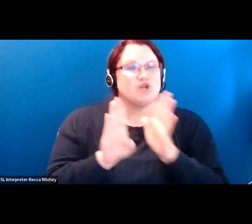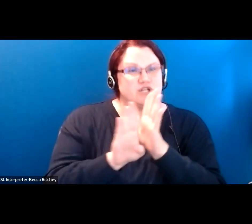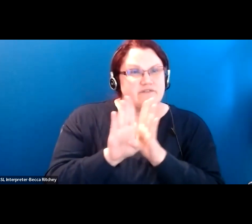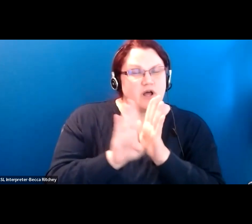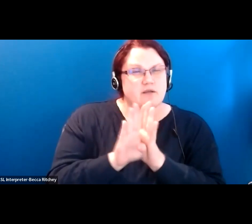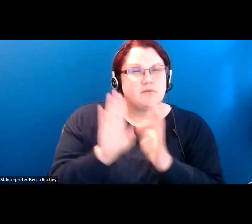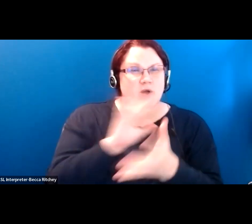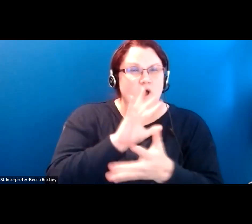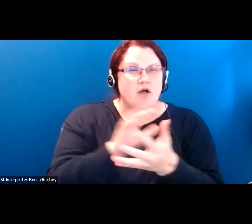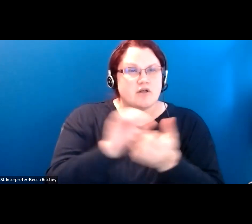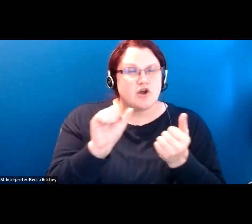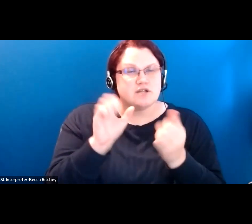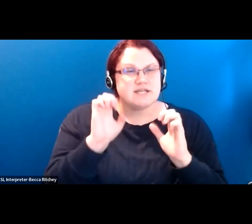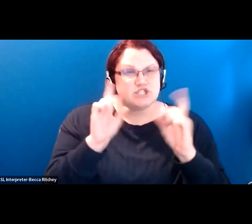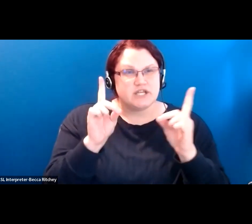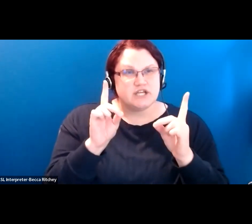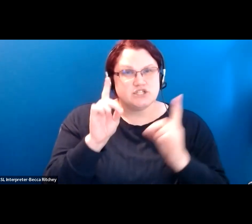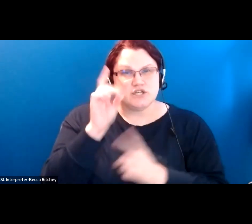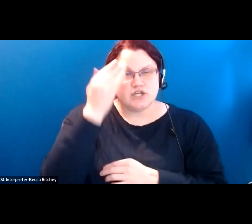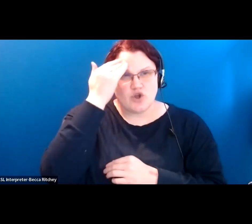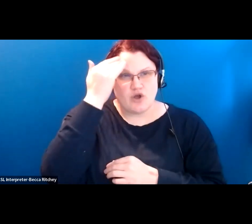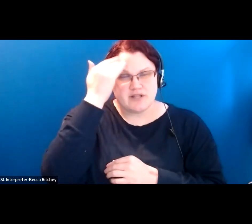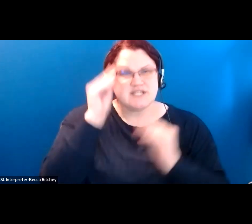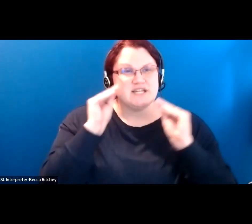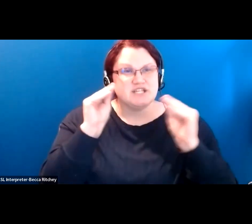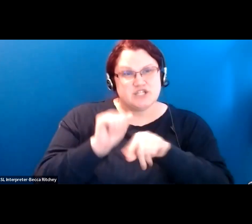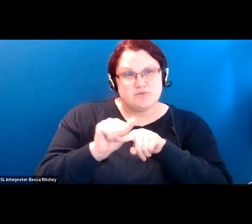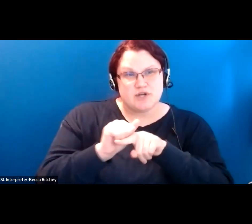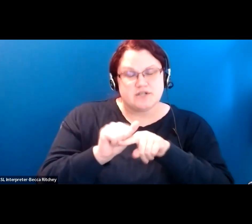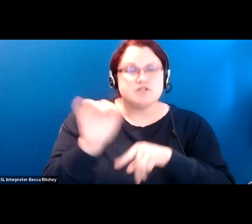Education knowledge and teaching practice, as well as working with schools across Michigan